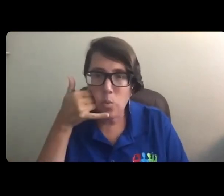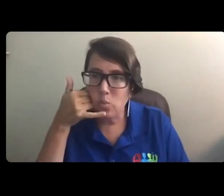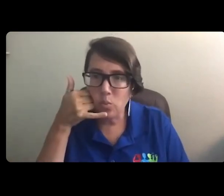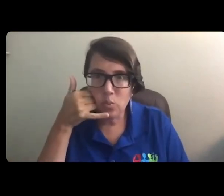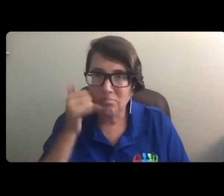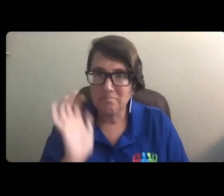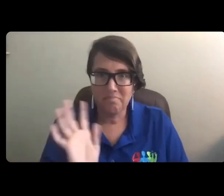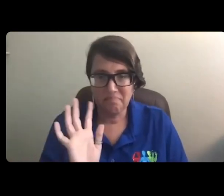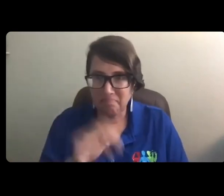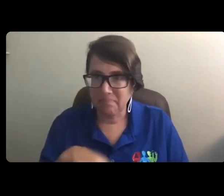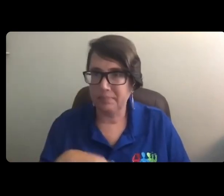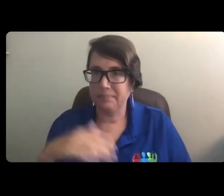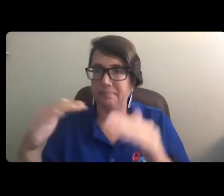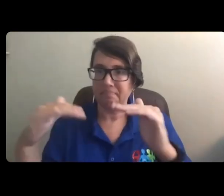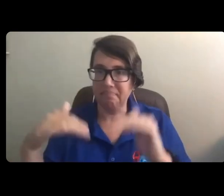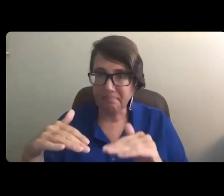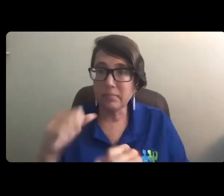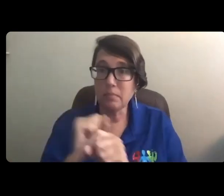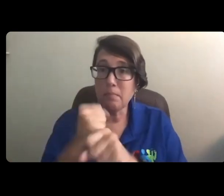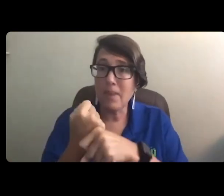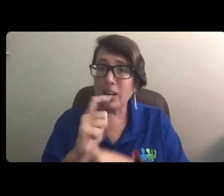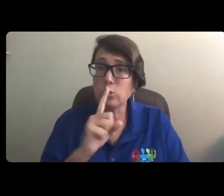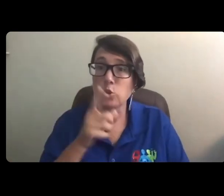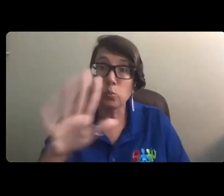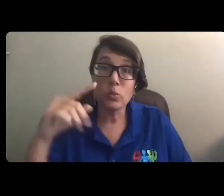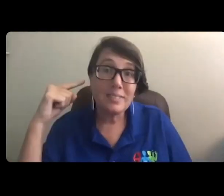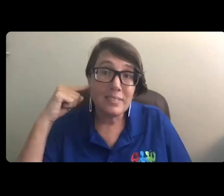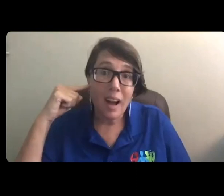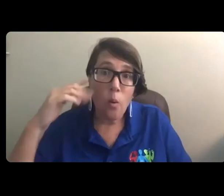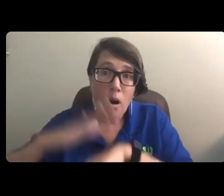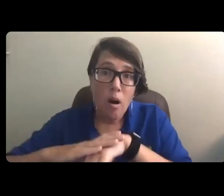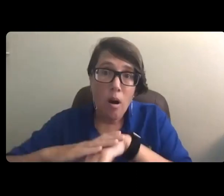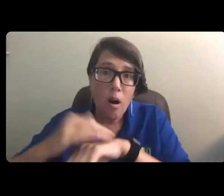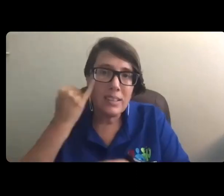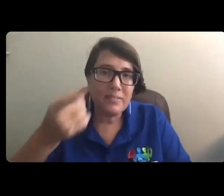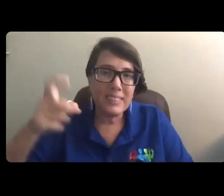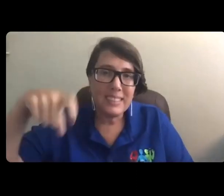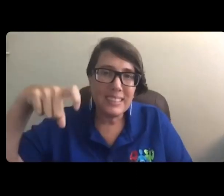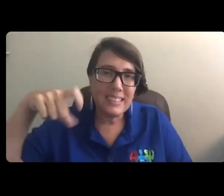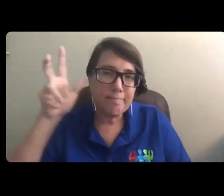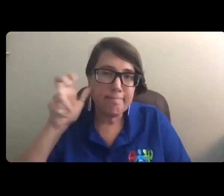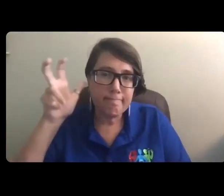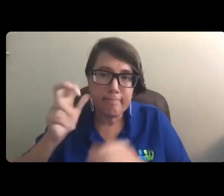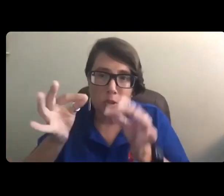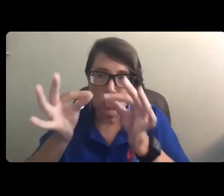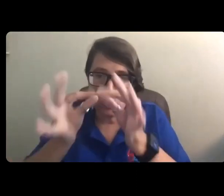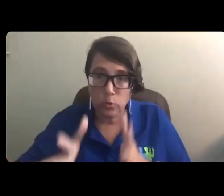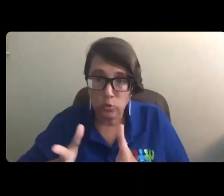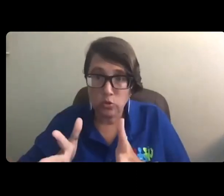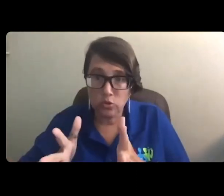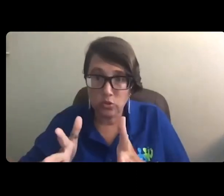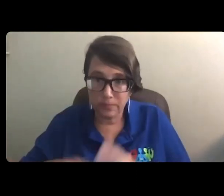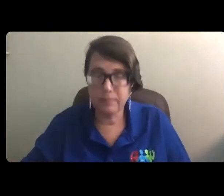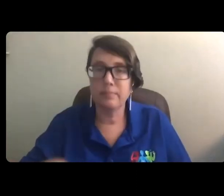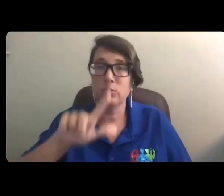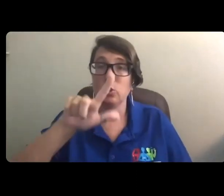a desktop or laptop rather than a phone. Make sure your sound is on, if you would like access to